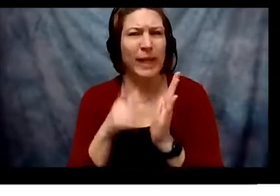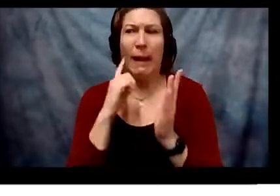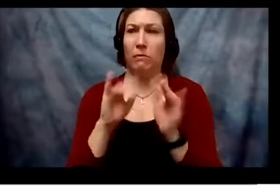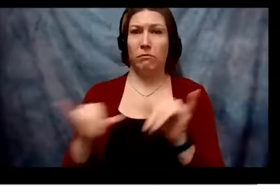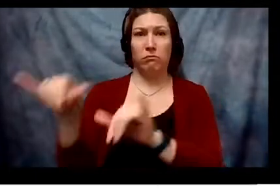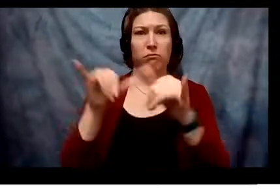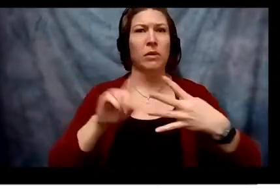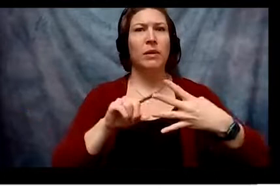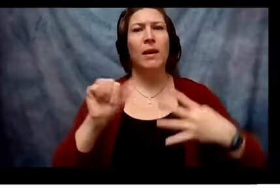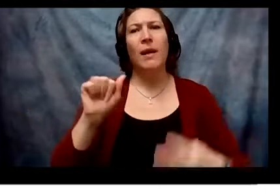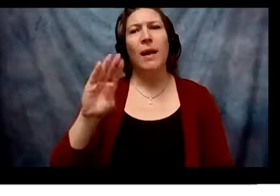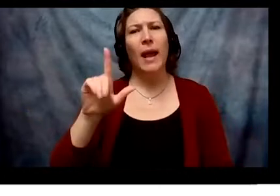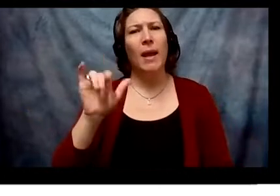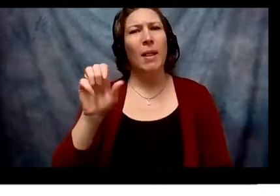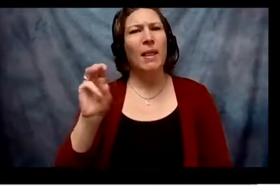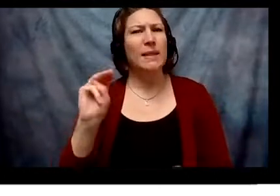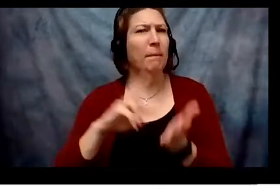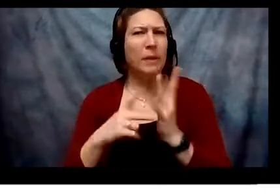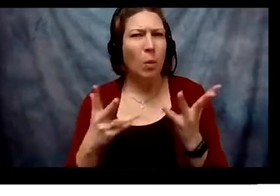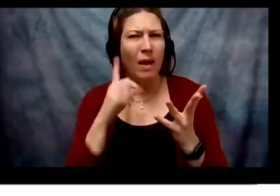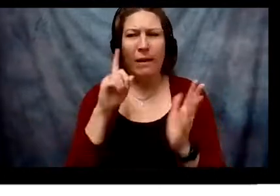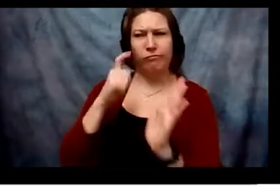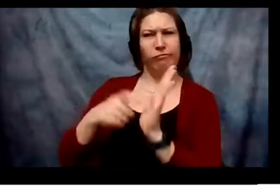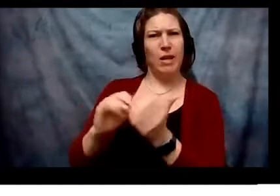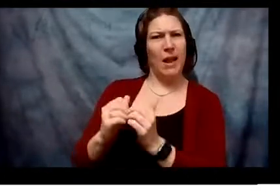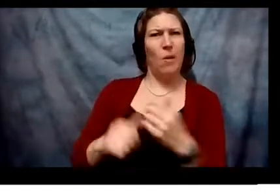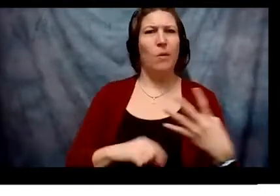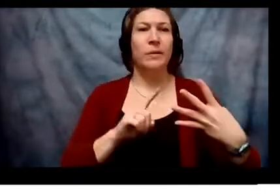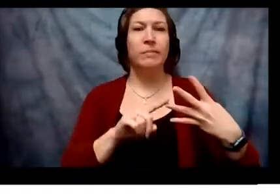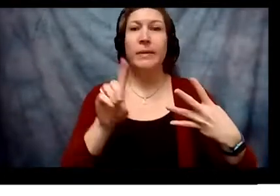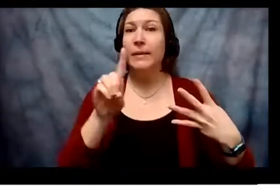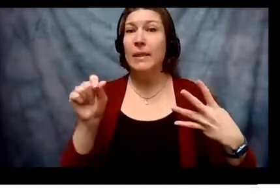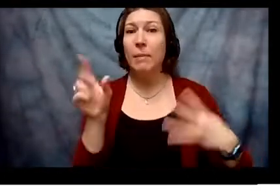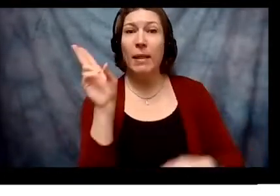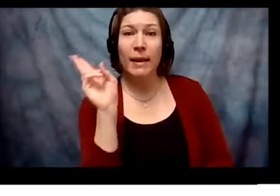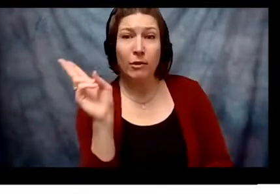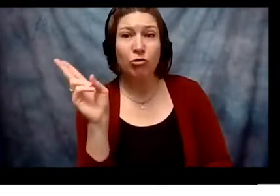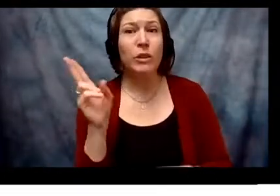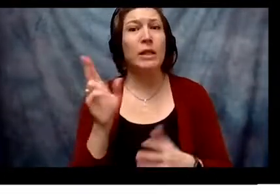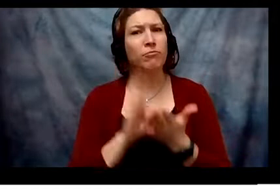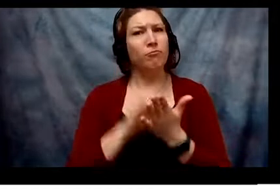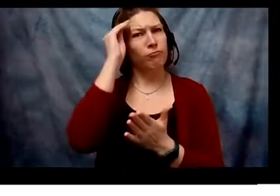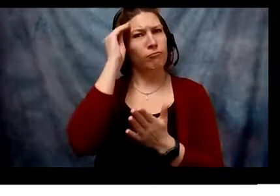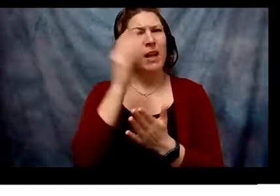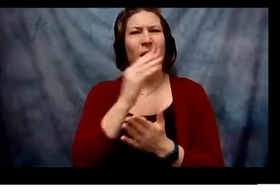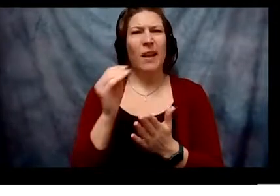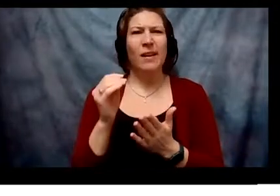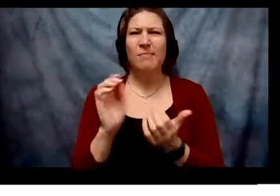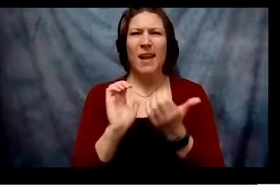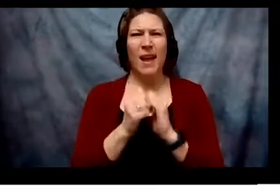how to recognize it. Know disability history And think of how it intersects with